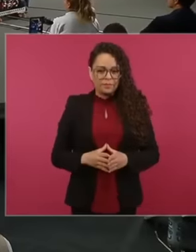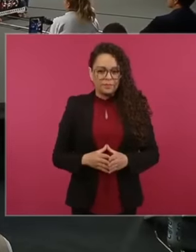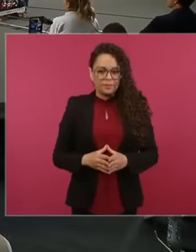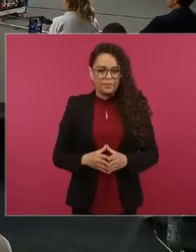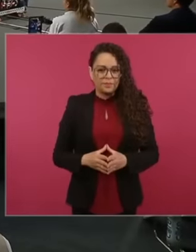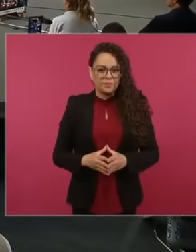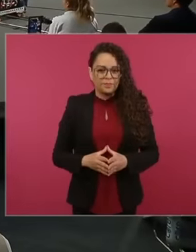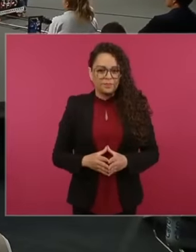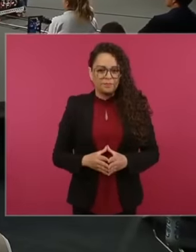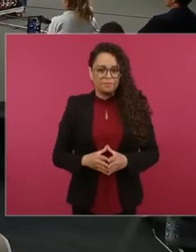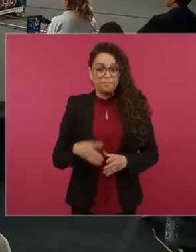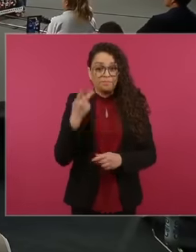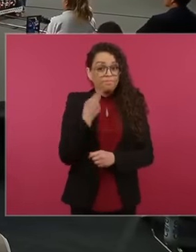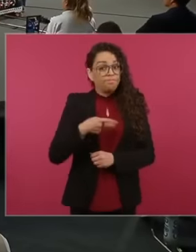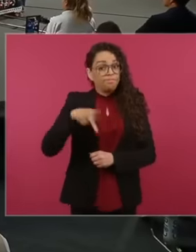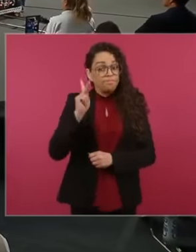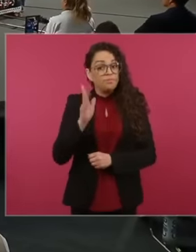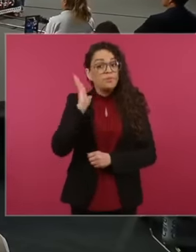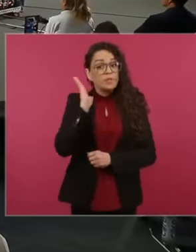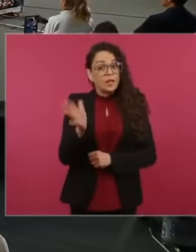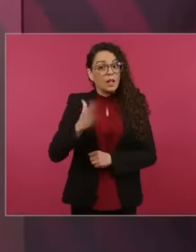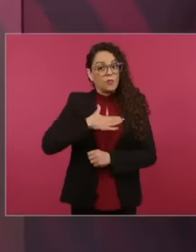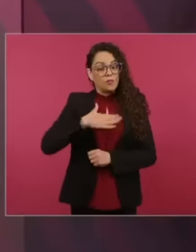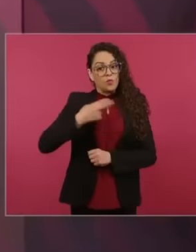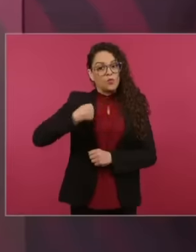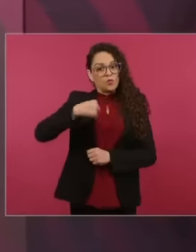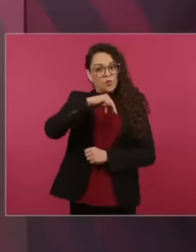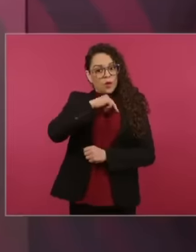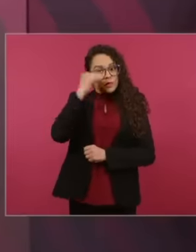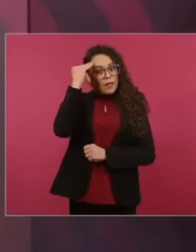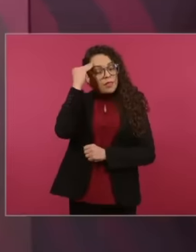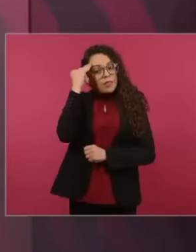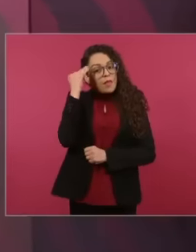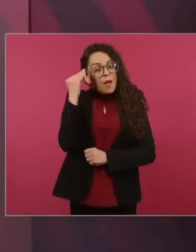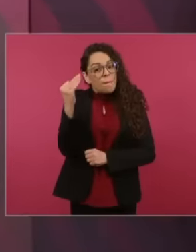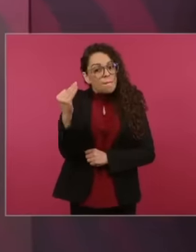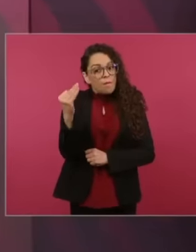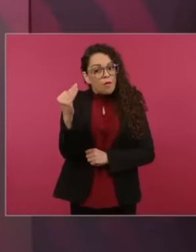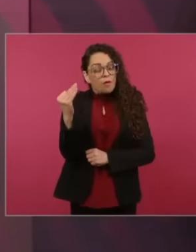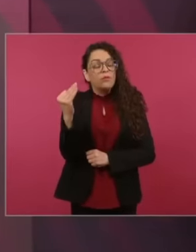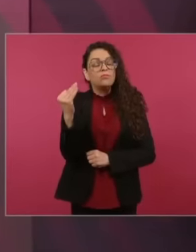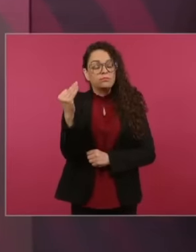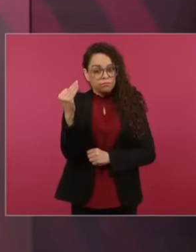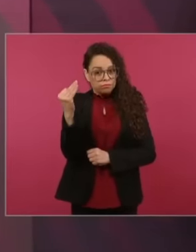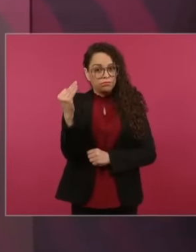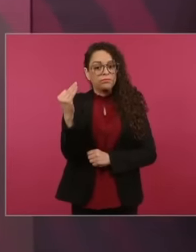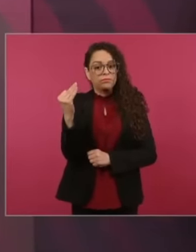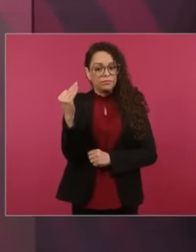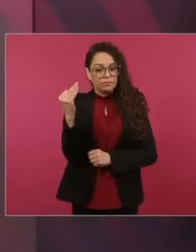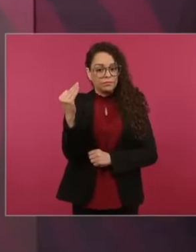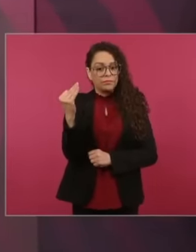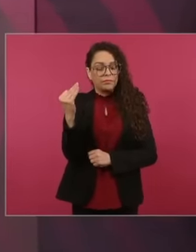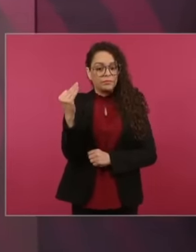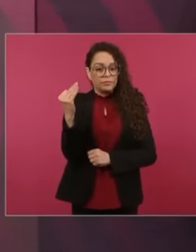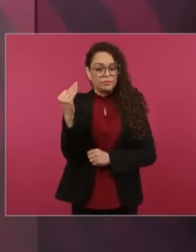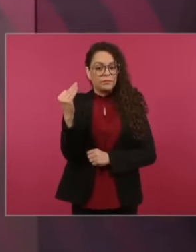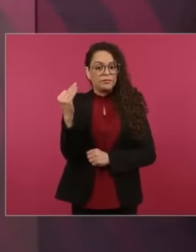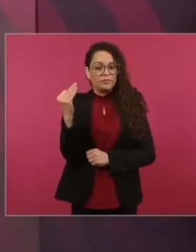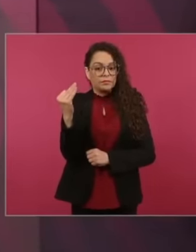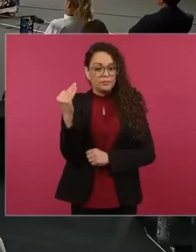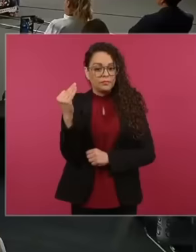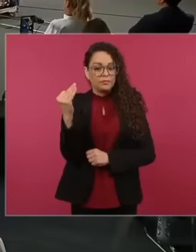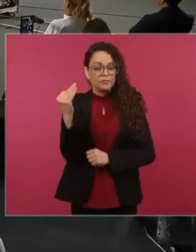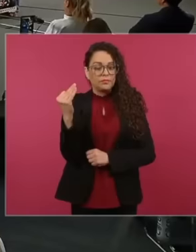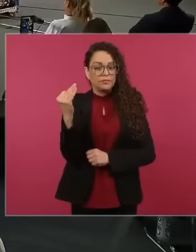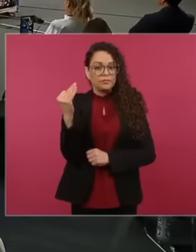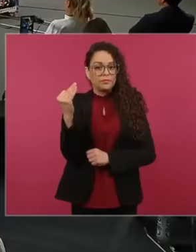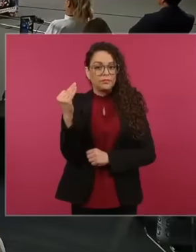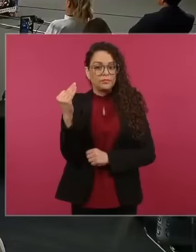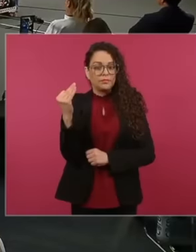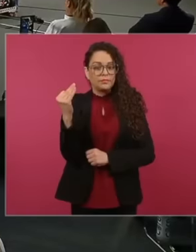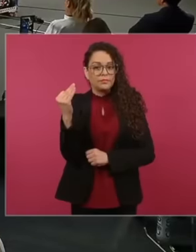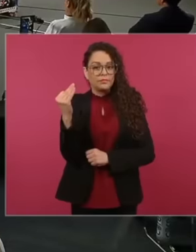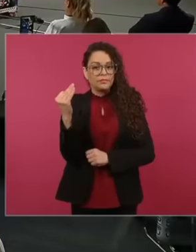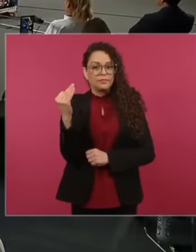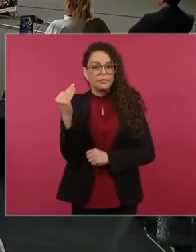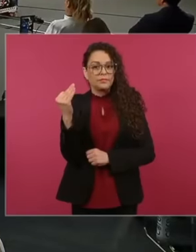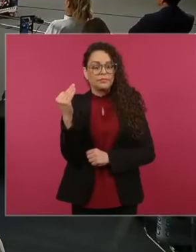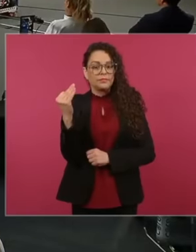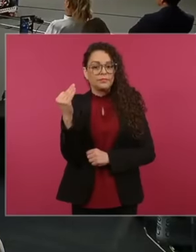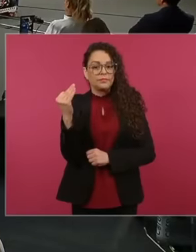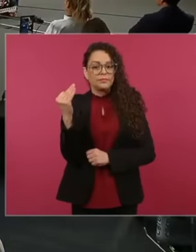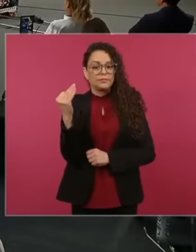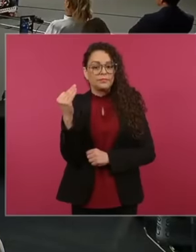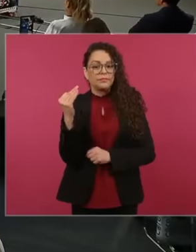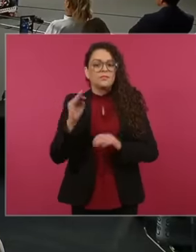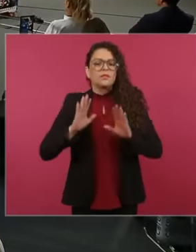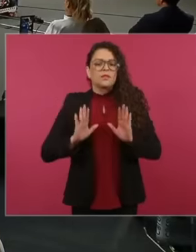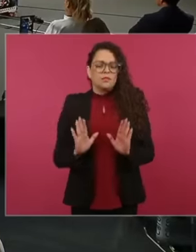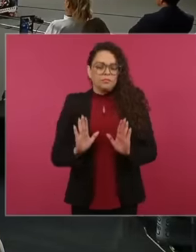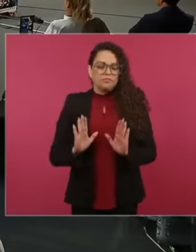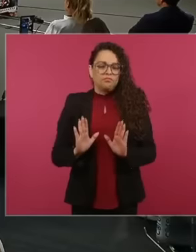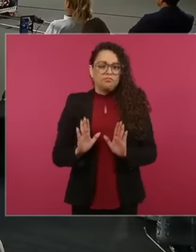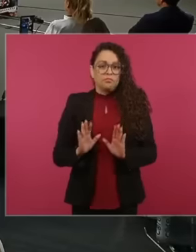our time, it is no longer ours. They are the interventions Although there are still coups d'état,